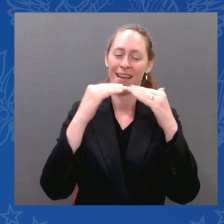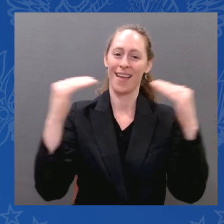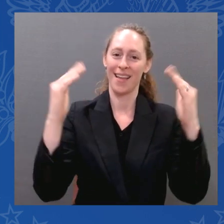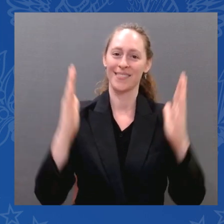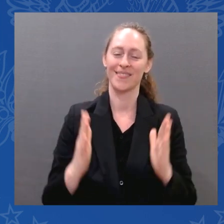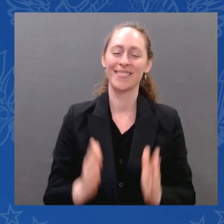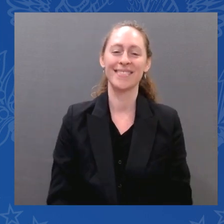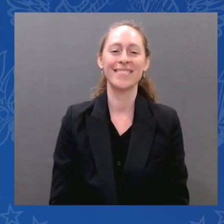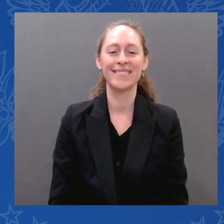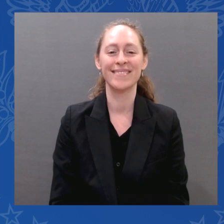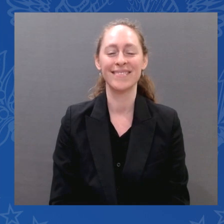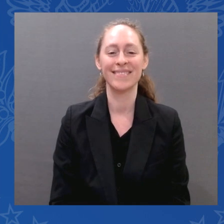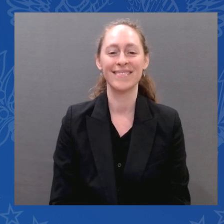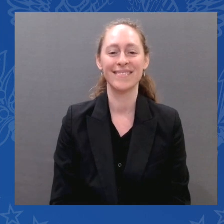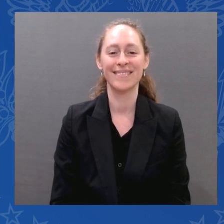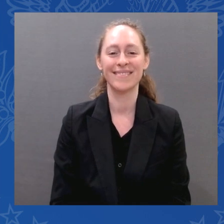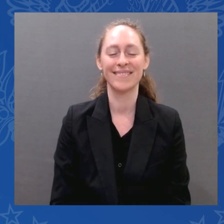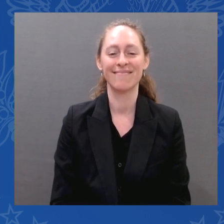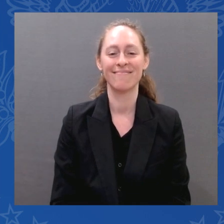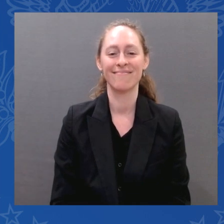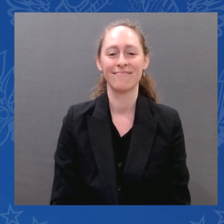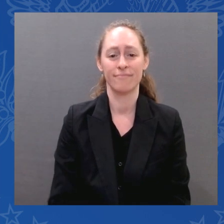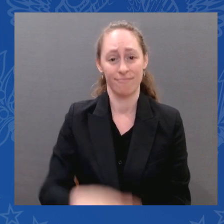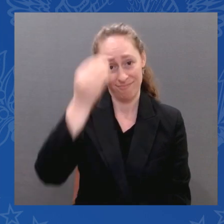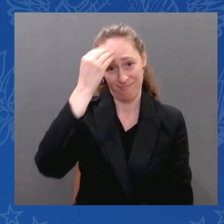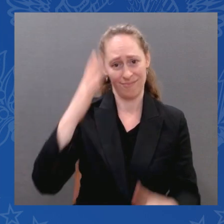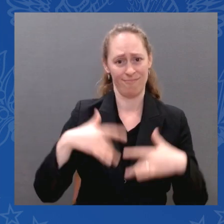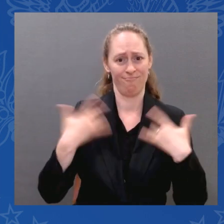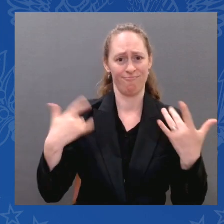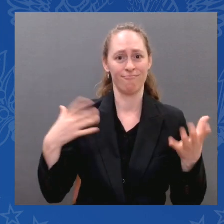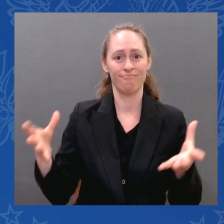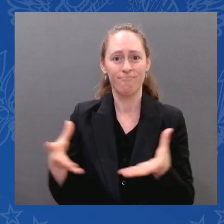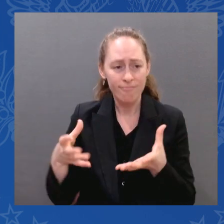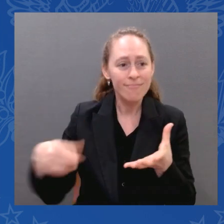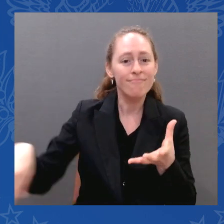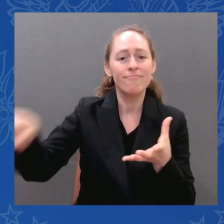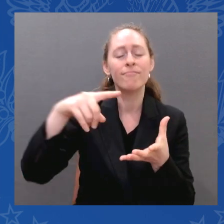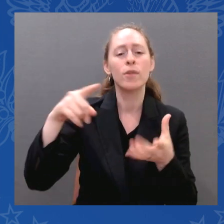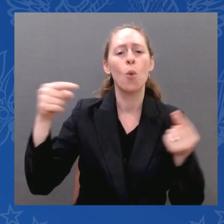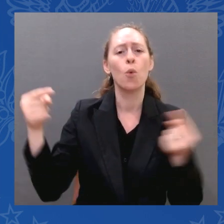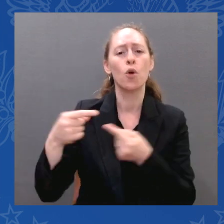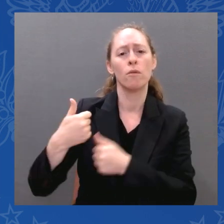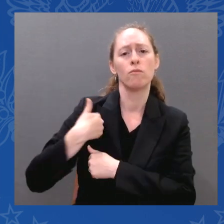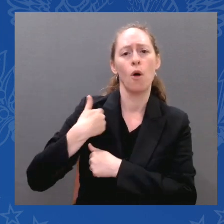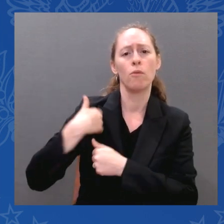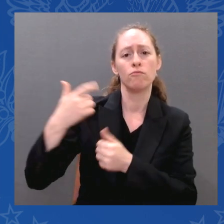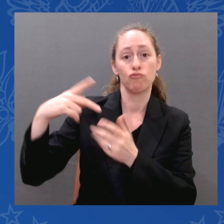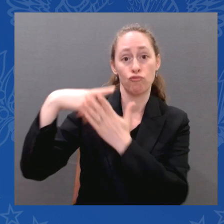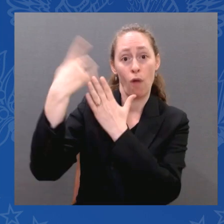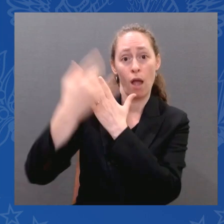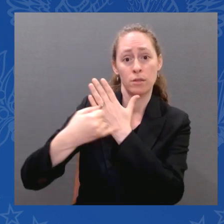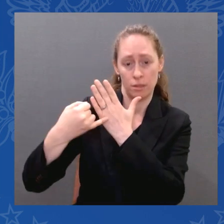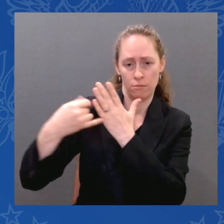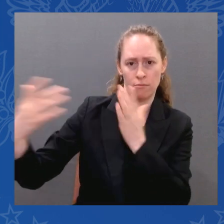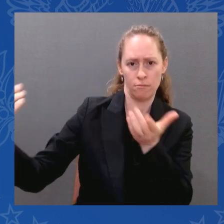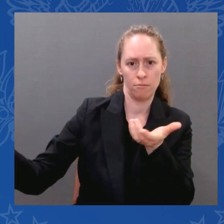which has been a steadfast partner to our Joining Forces Initiative. There's a saying in the cycling community